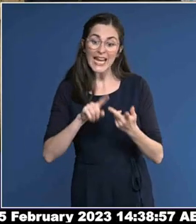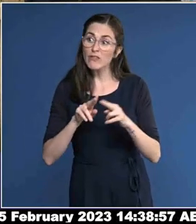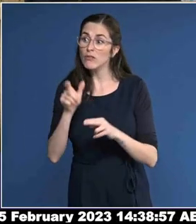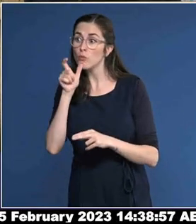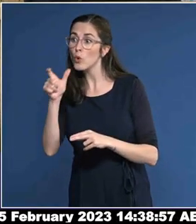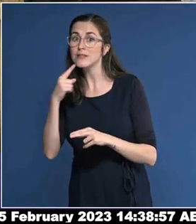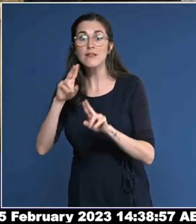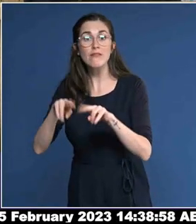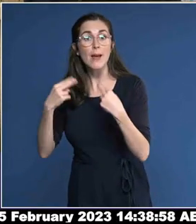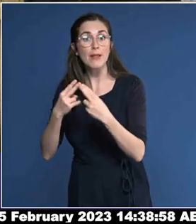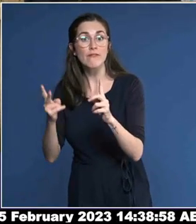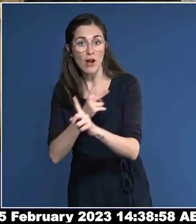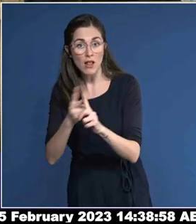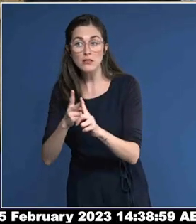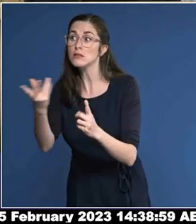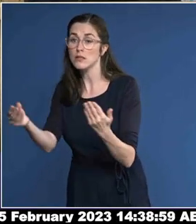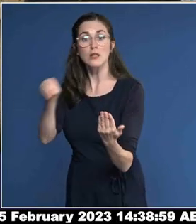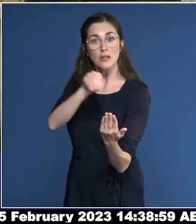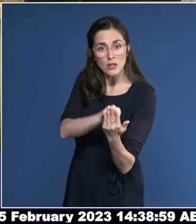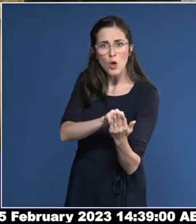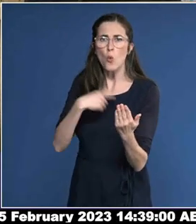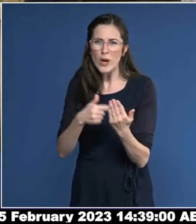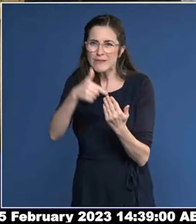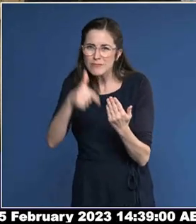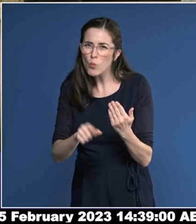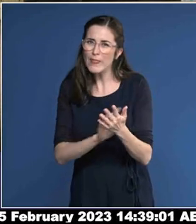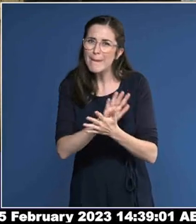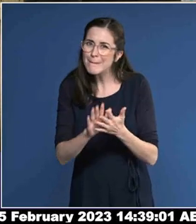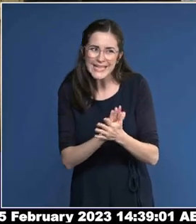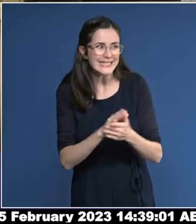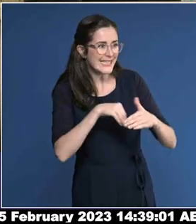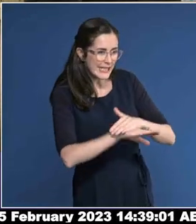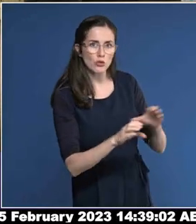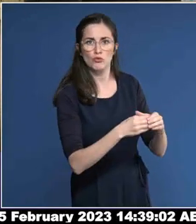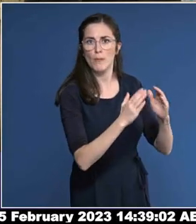within the NDIS context of reporting. Ms Toohey, is there anything you want to add to that? No, I completely agree.